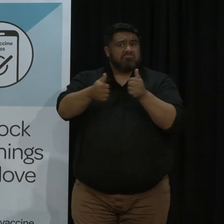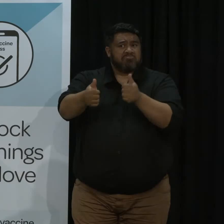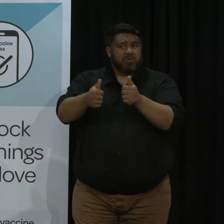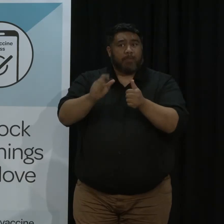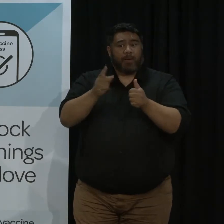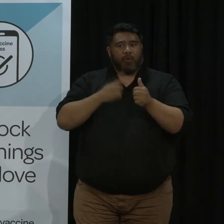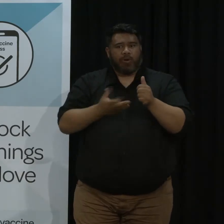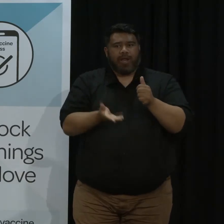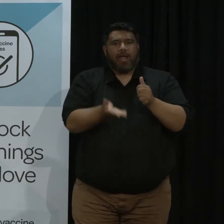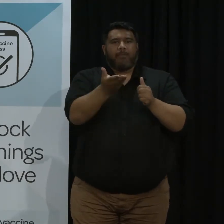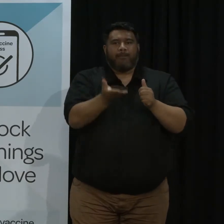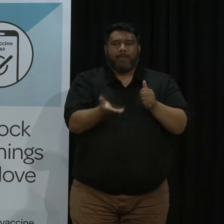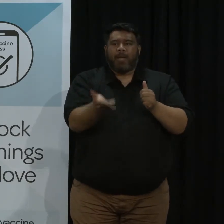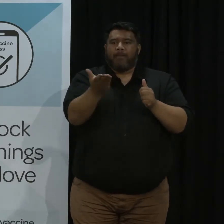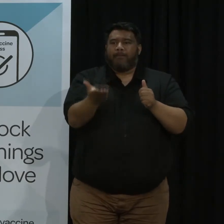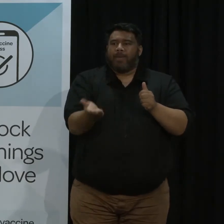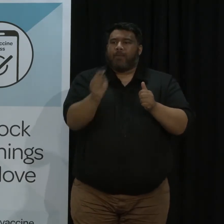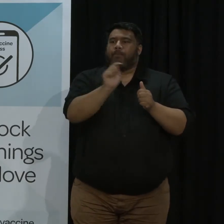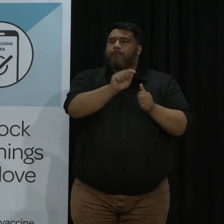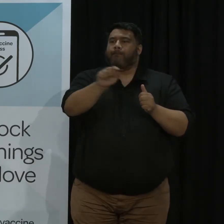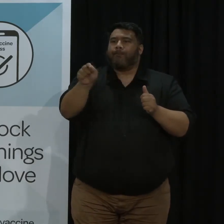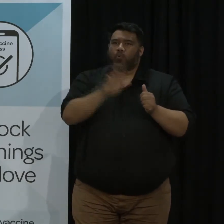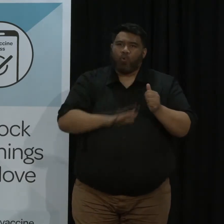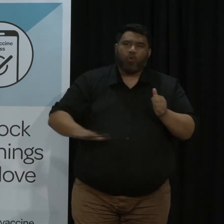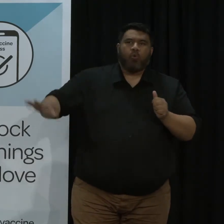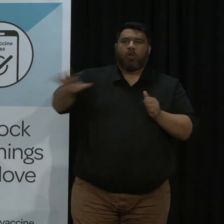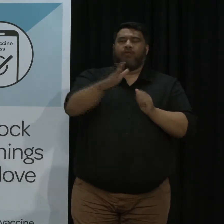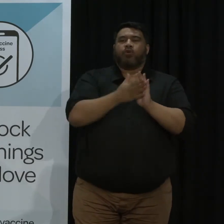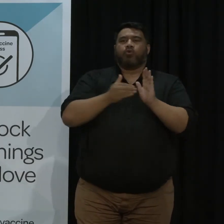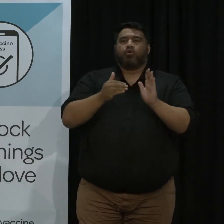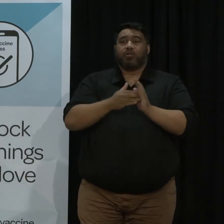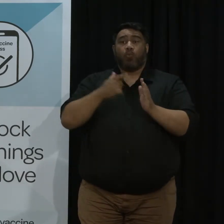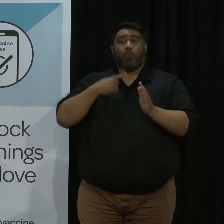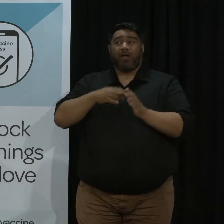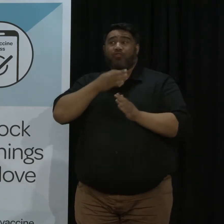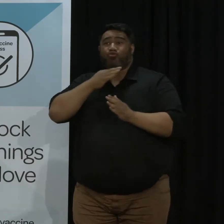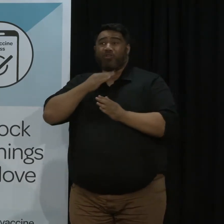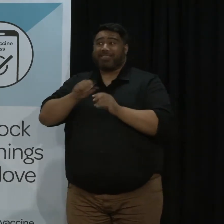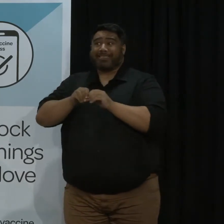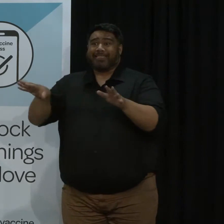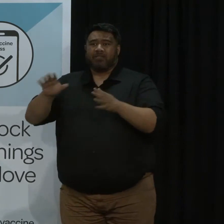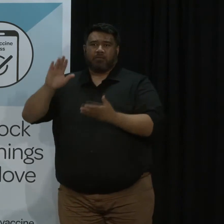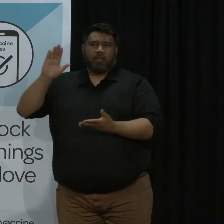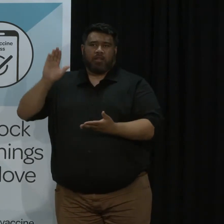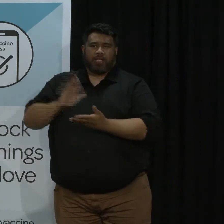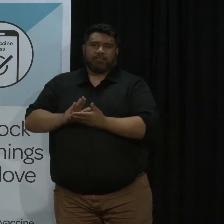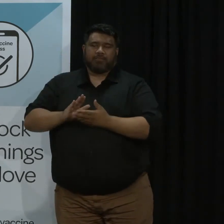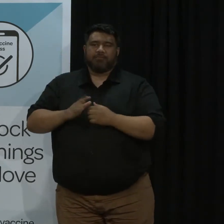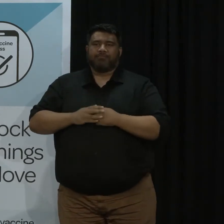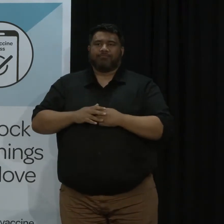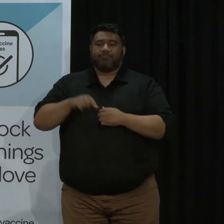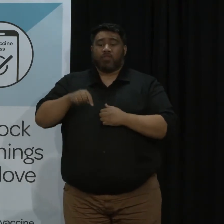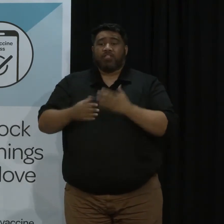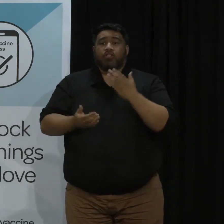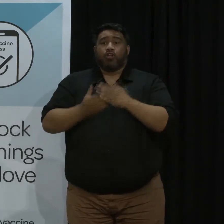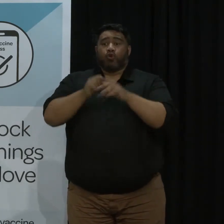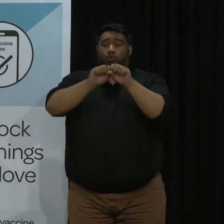have even one region where it diplomas a bit lower that risks seeing outbreaks. We want to